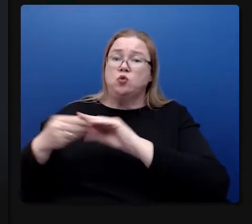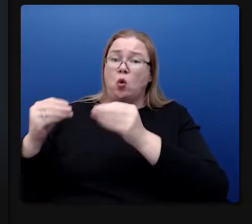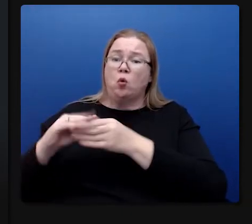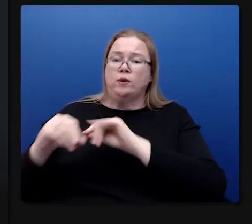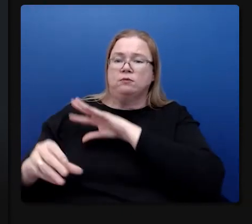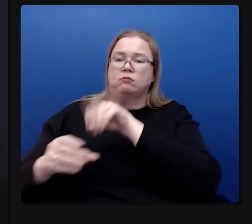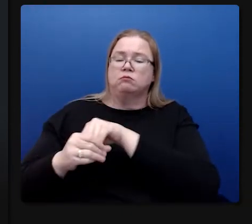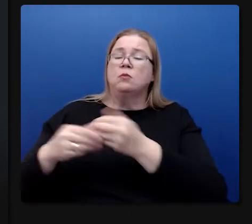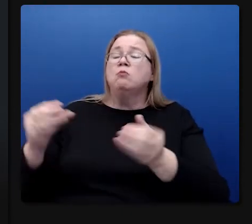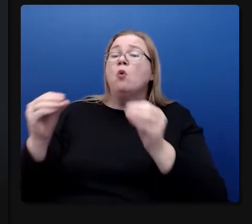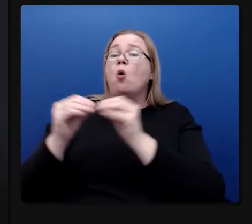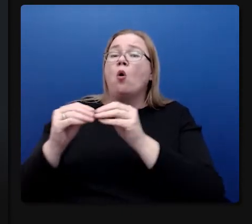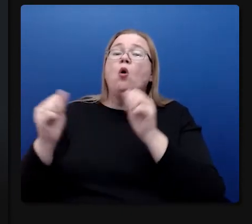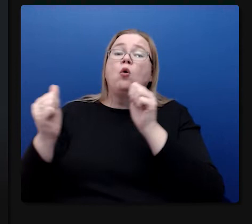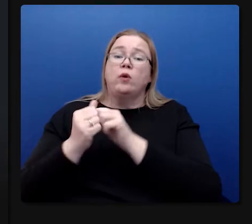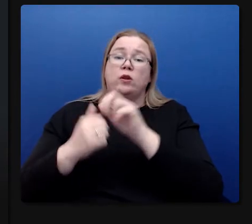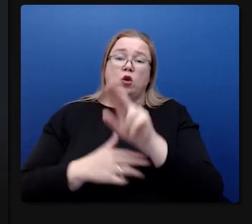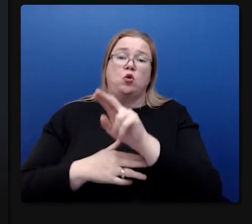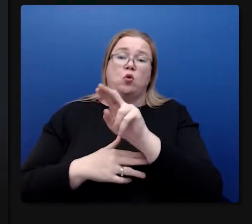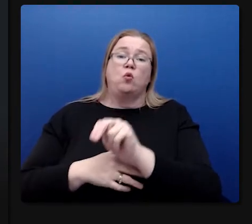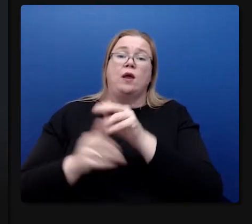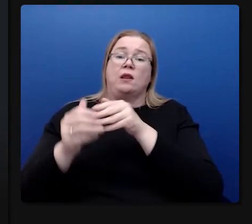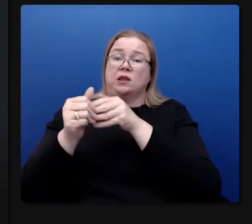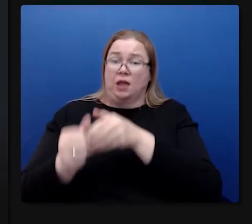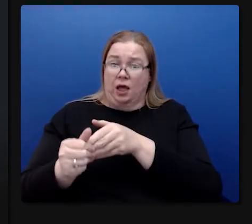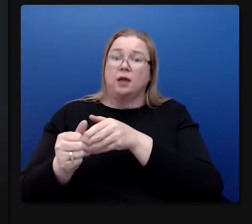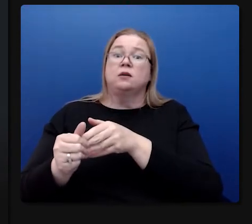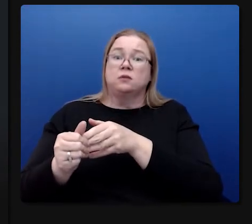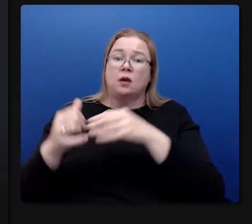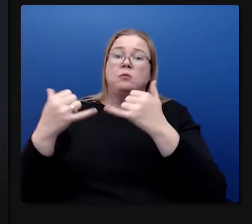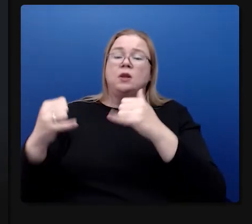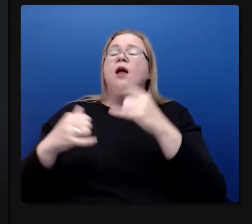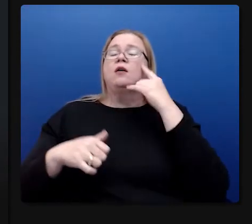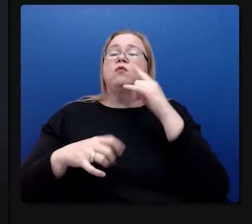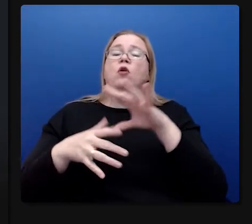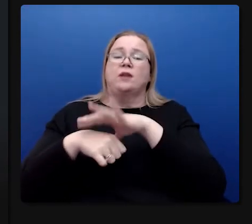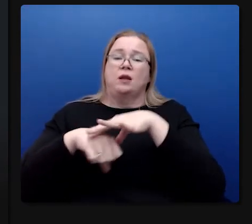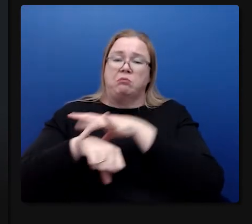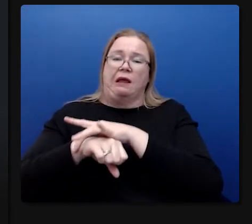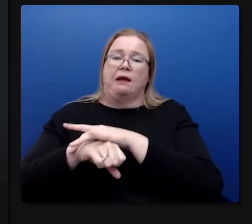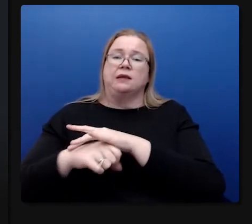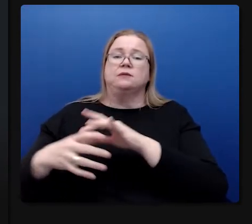and participate more with the UN-led Playing for the Planet Alliance.